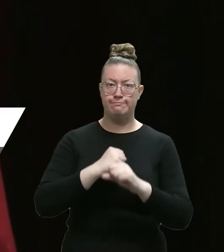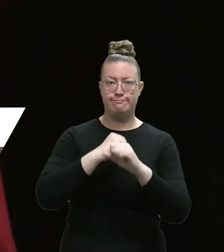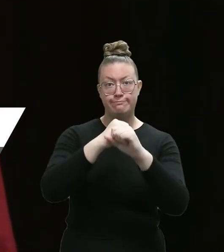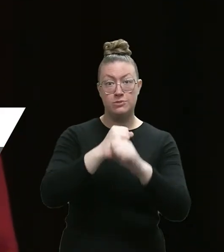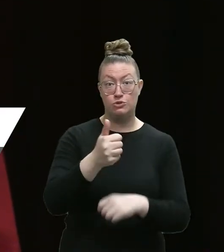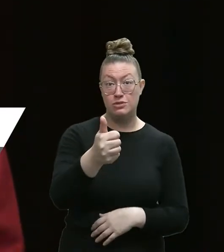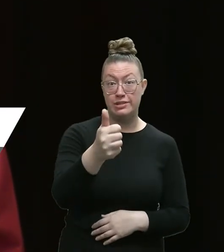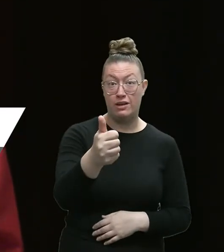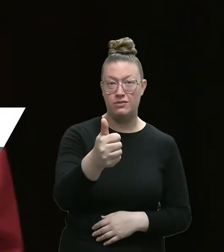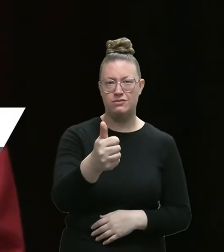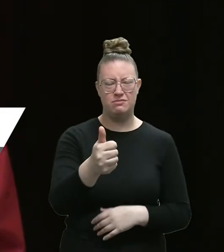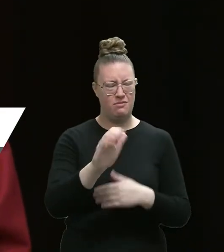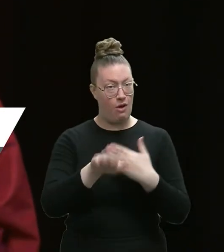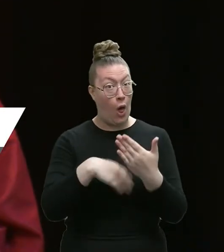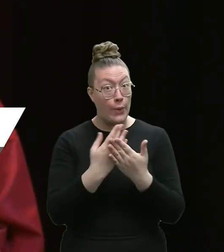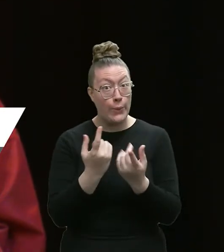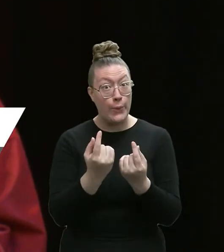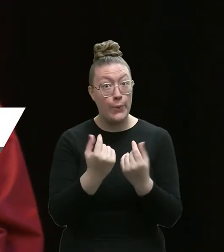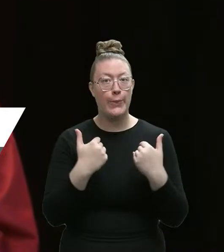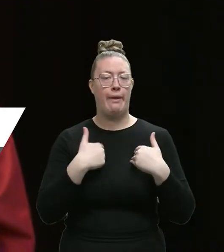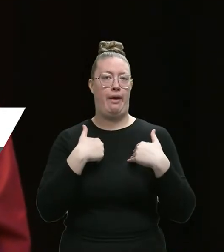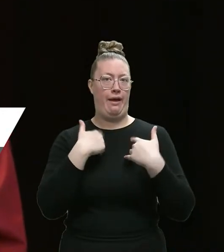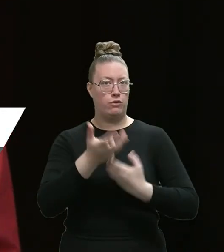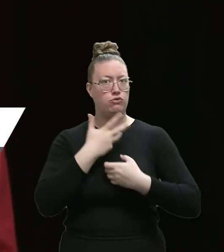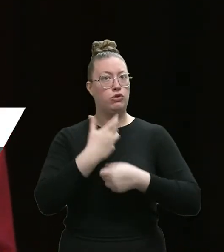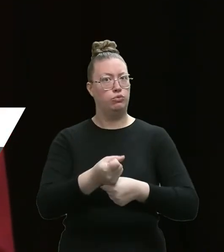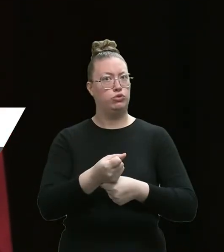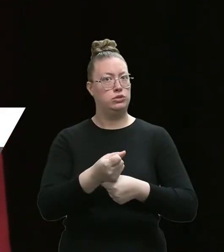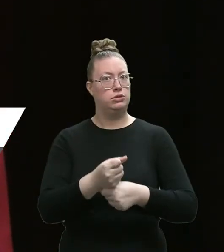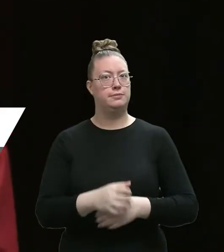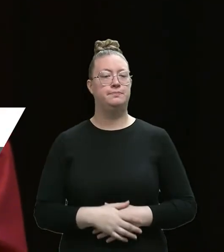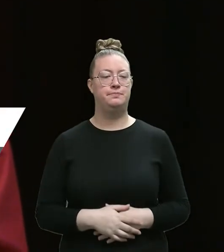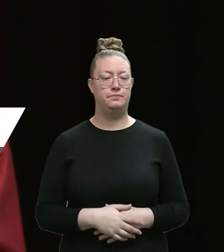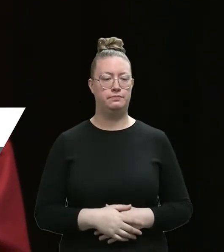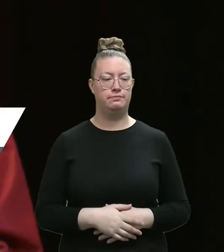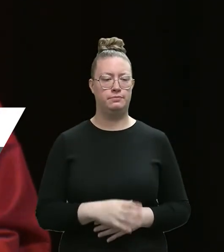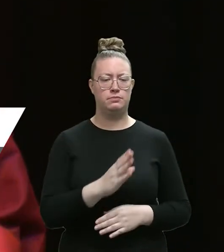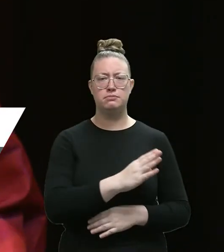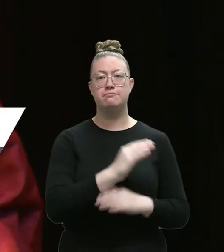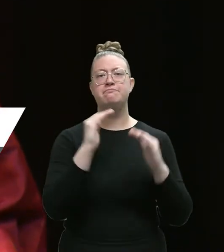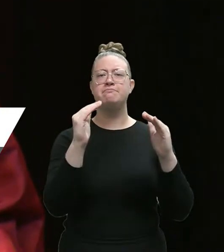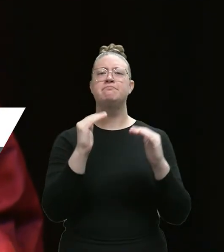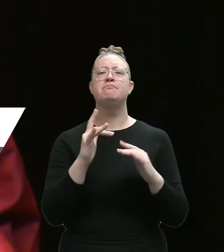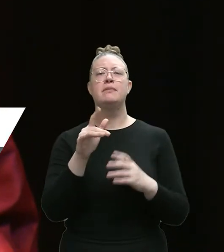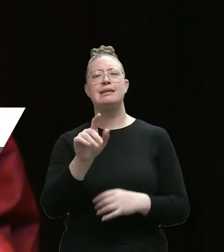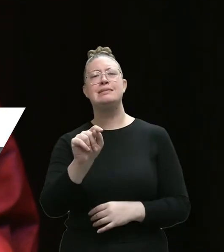Habermann] Welcome class of 2024.